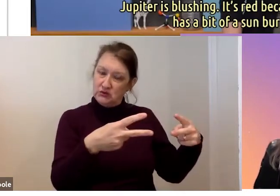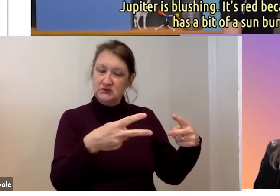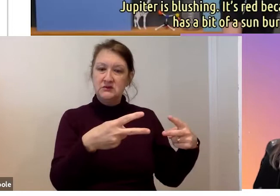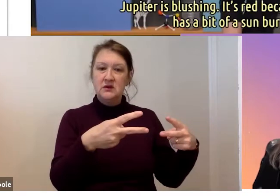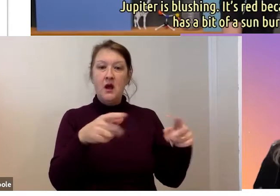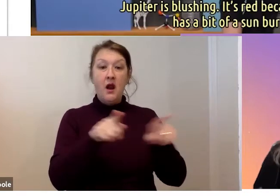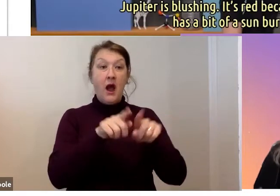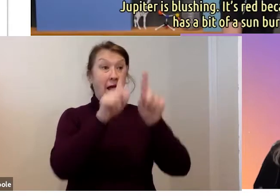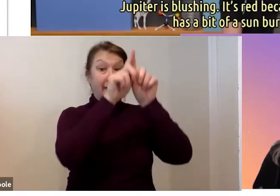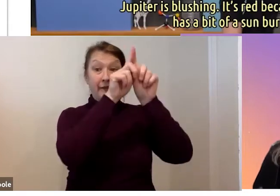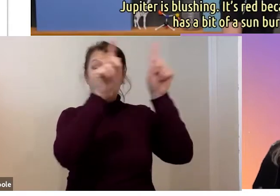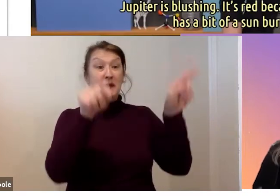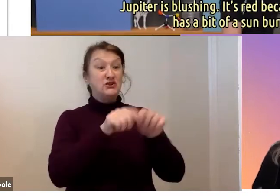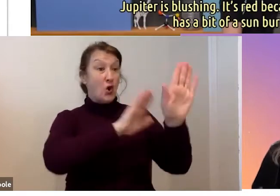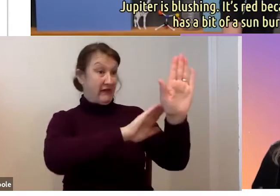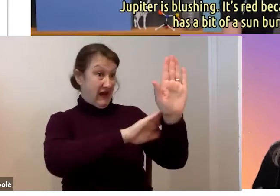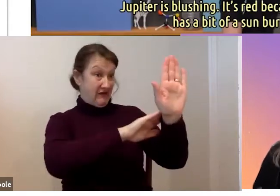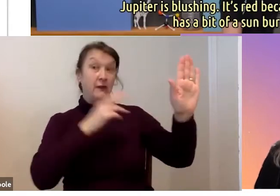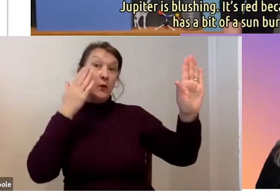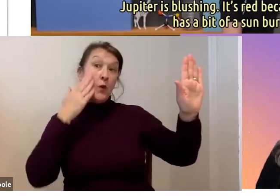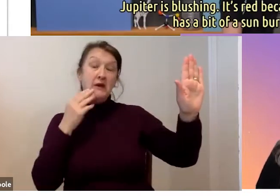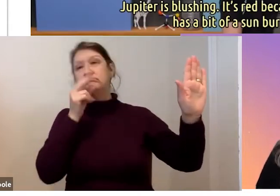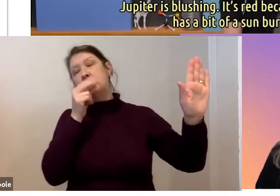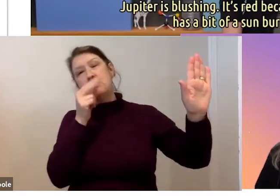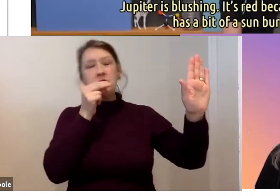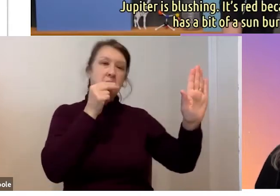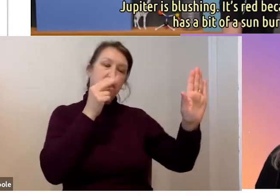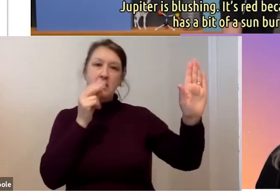The woman on the camera is talking about the news, she is talking